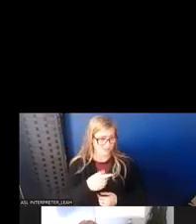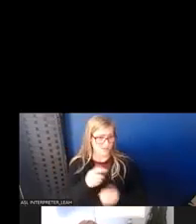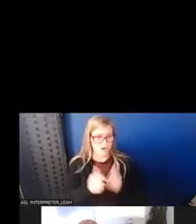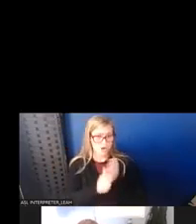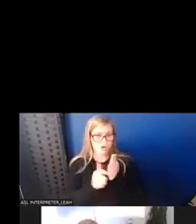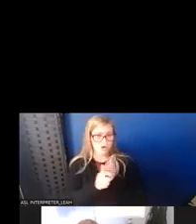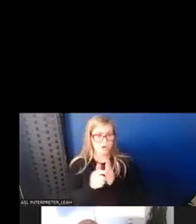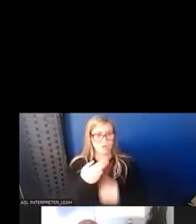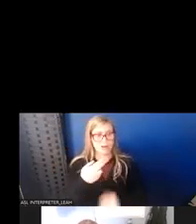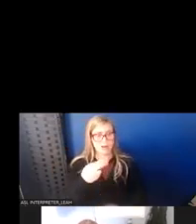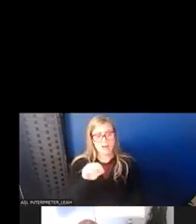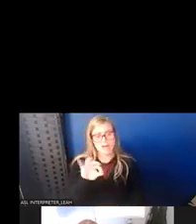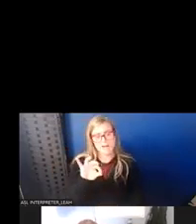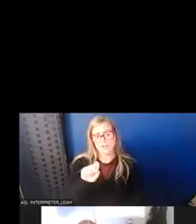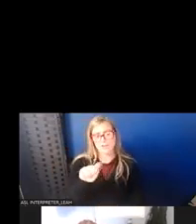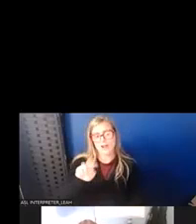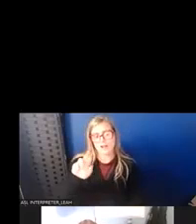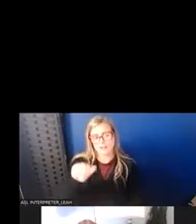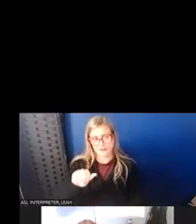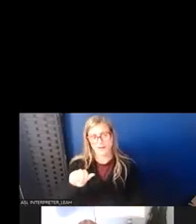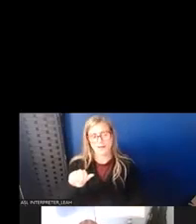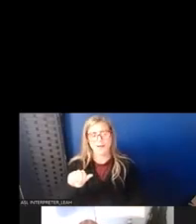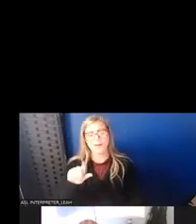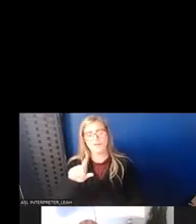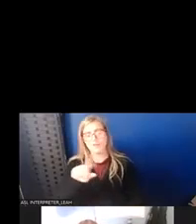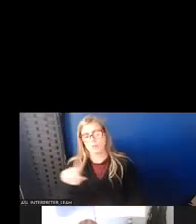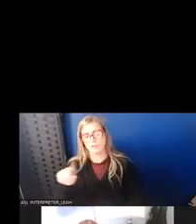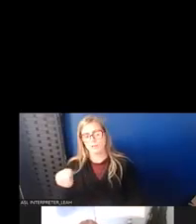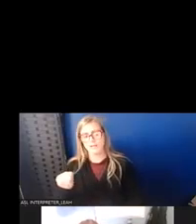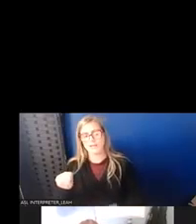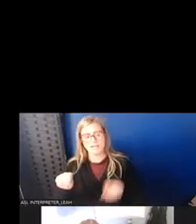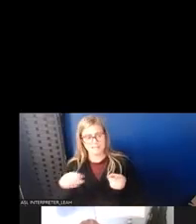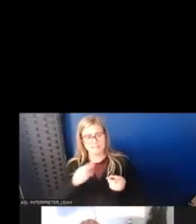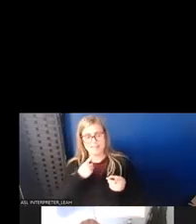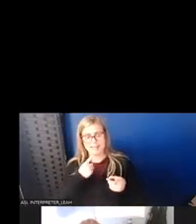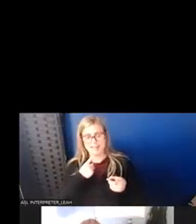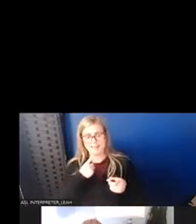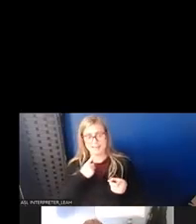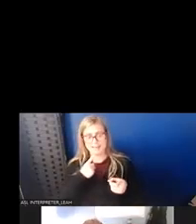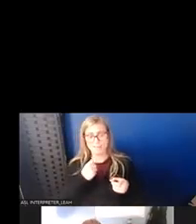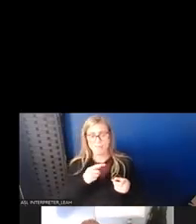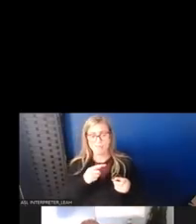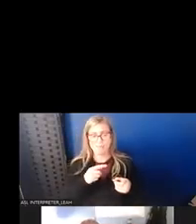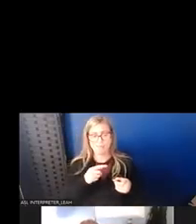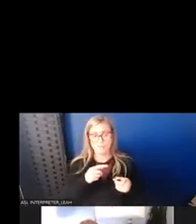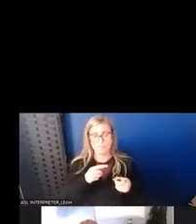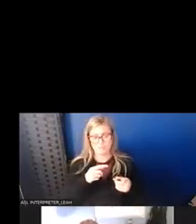From 2020, pretty recent, where he showed that if you have like